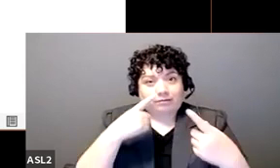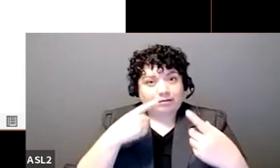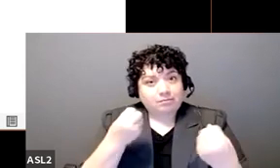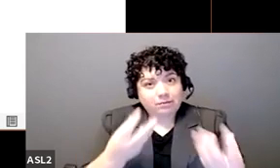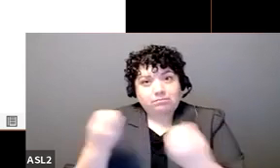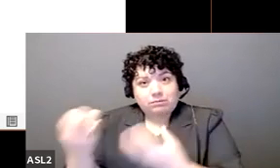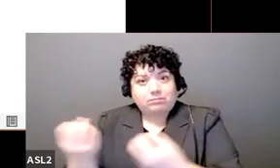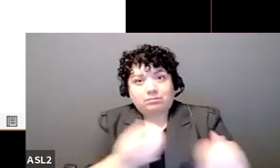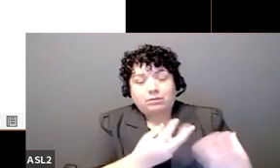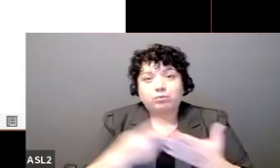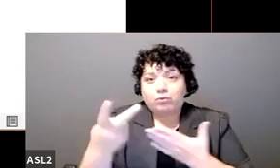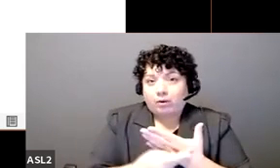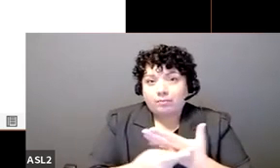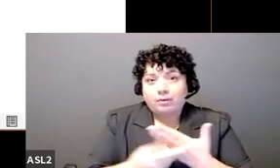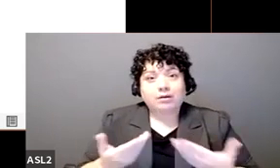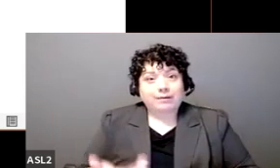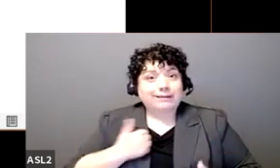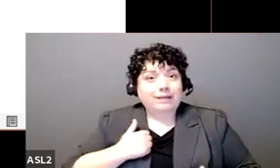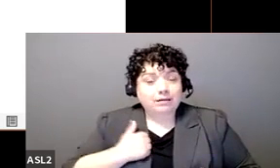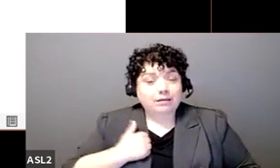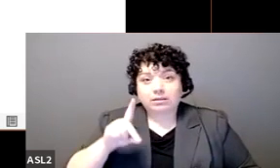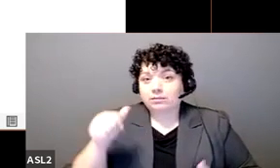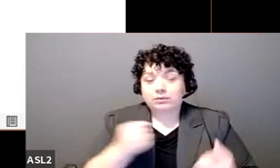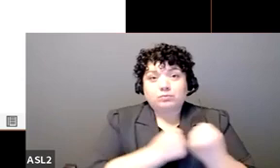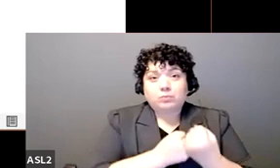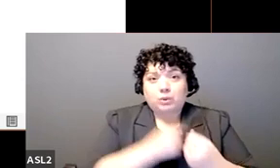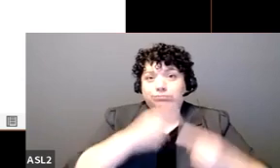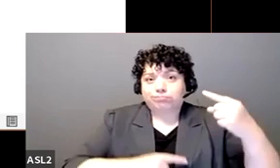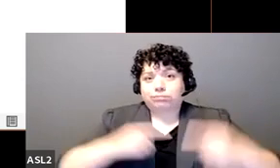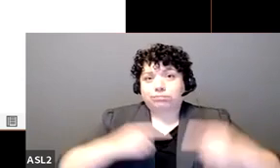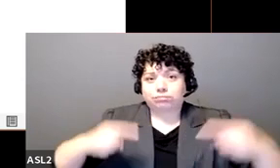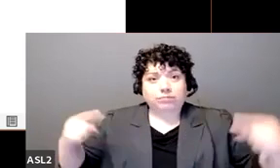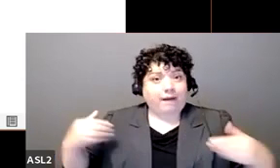in Canada of disability supports and it's no wonder that Canadians with disabilities get stuck